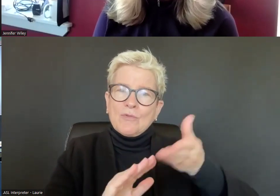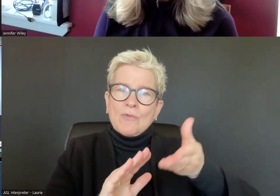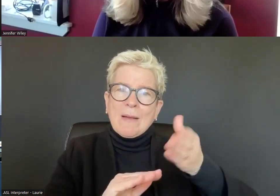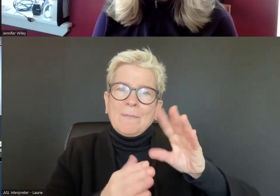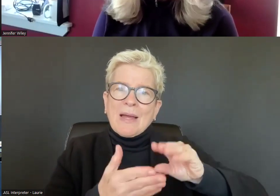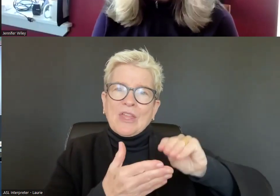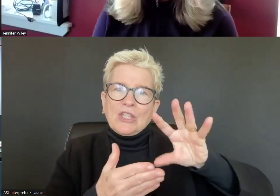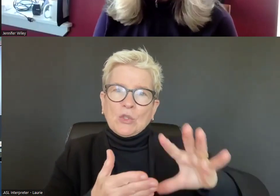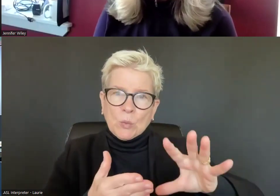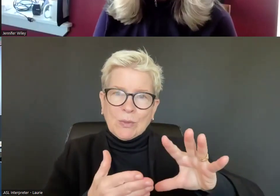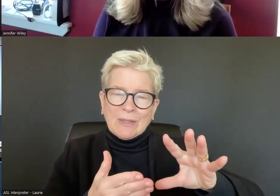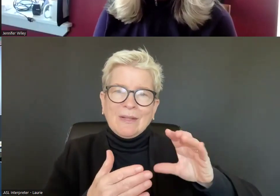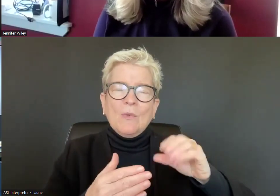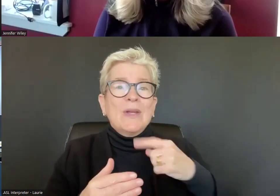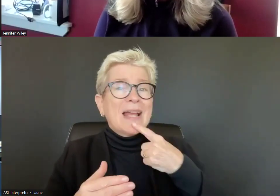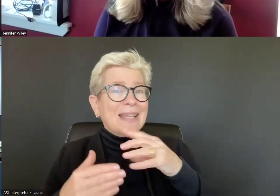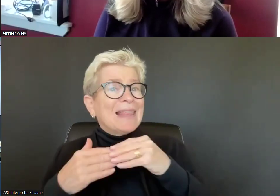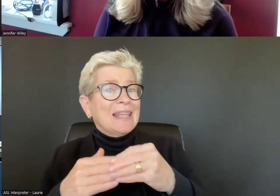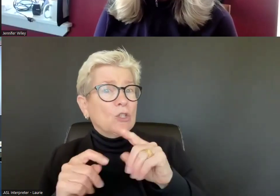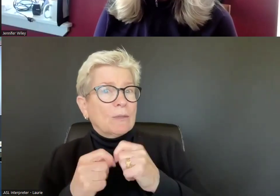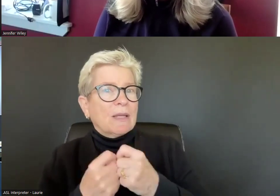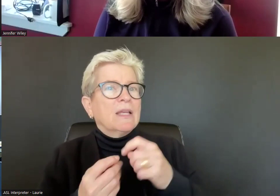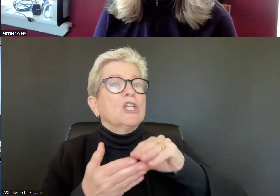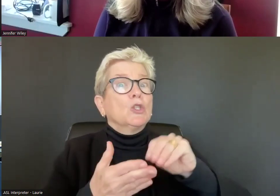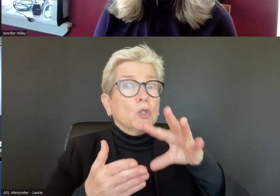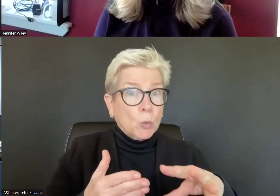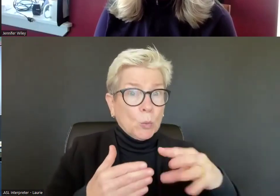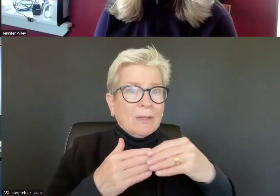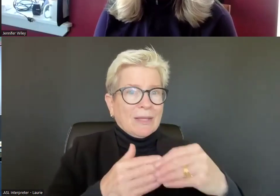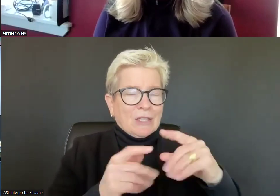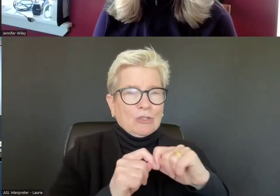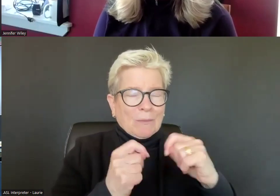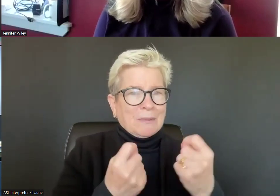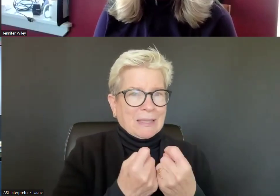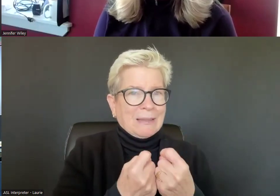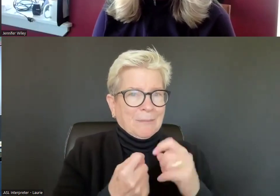team, I mean our student leadership team and so we do open that up to